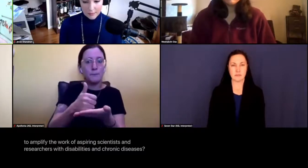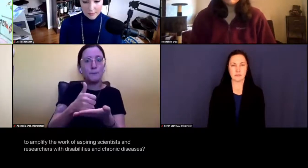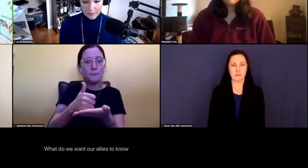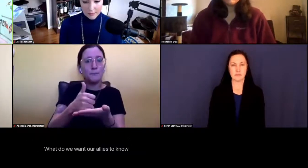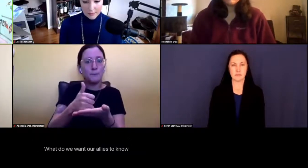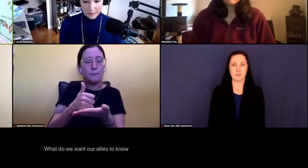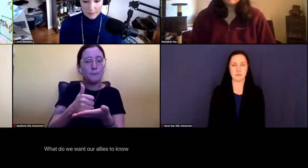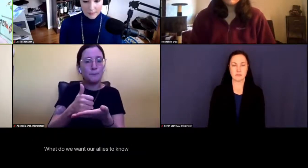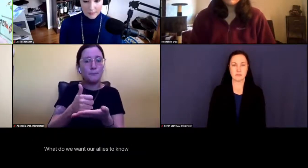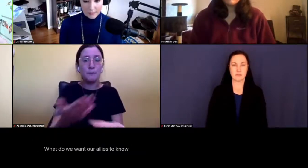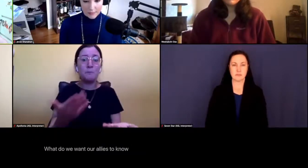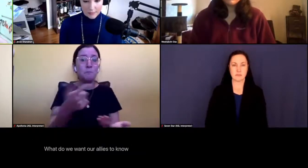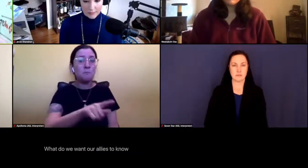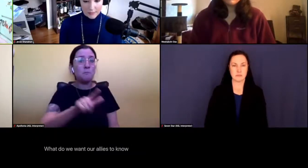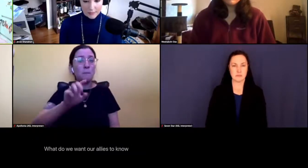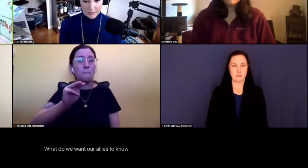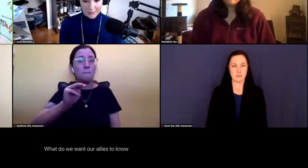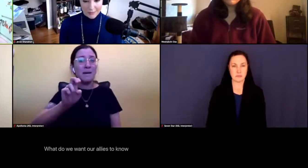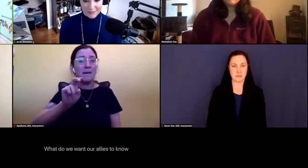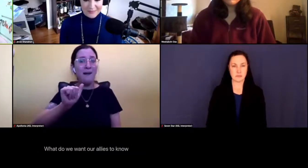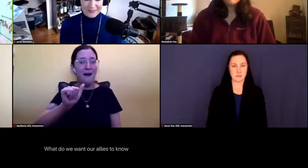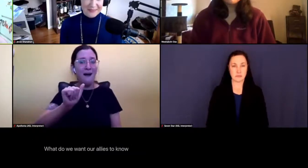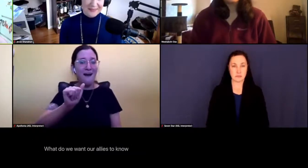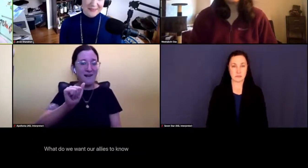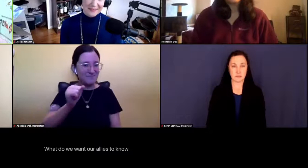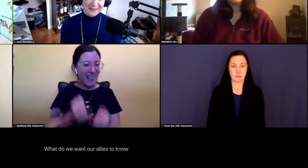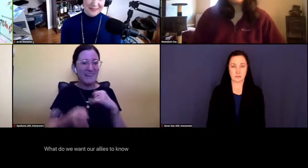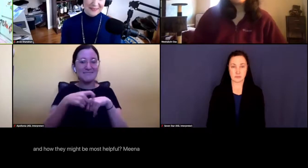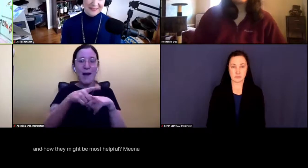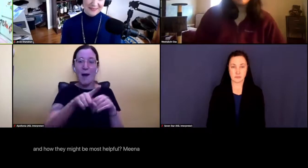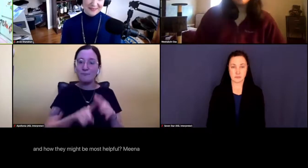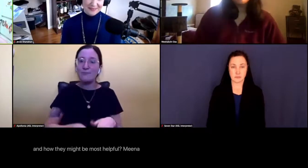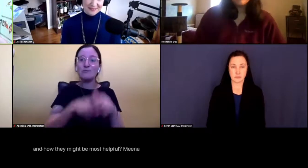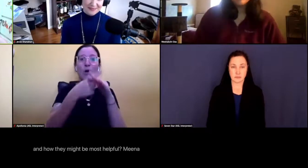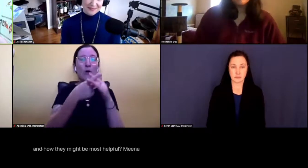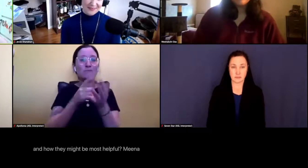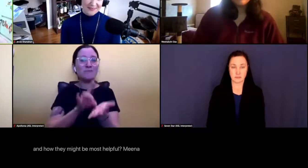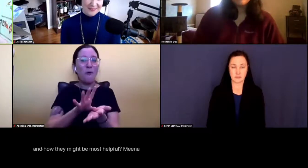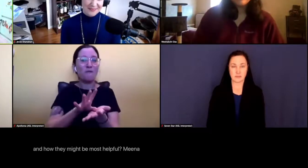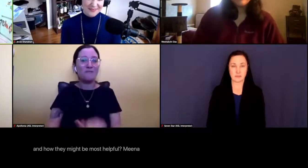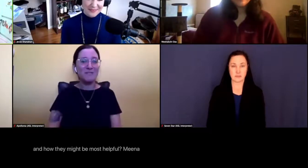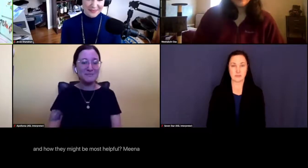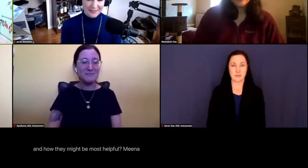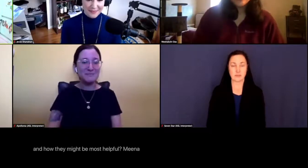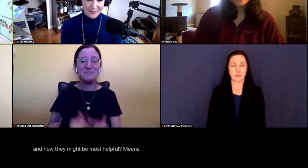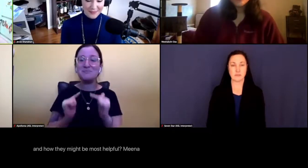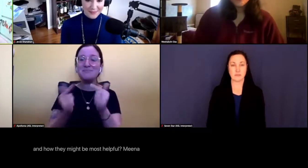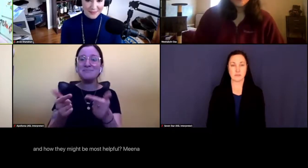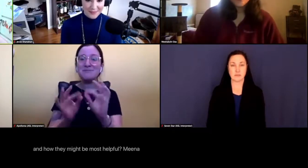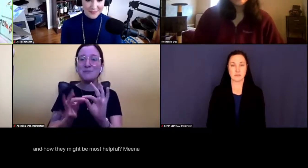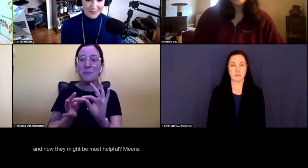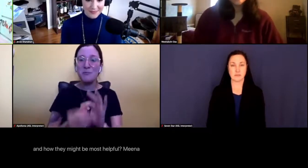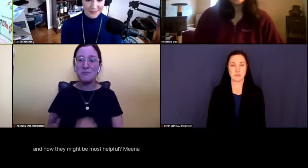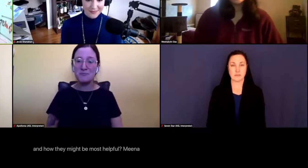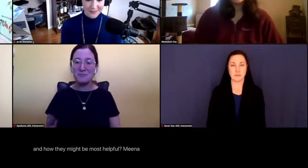Meena Das I think